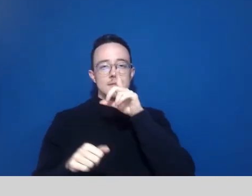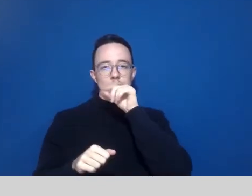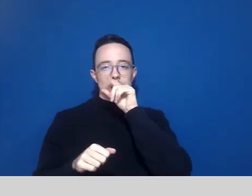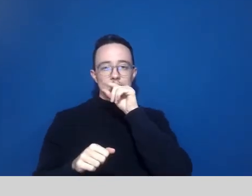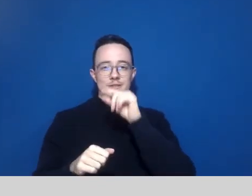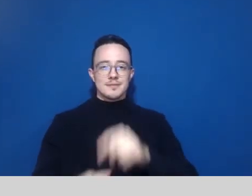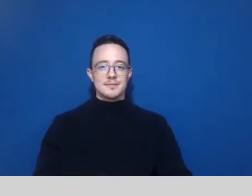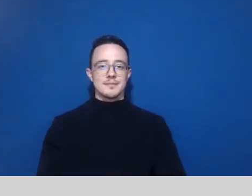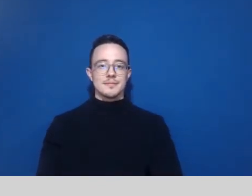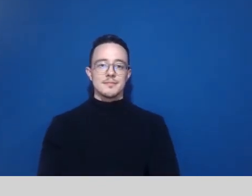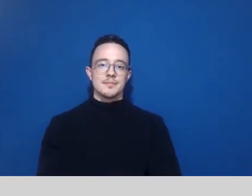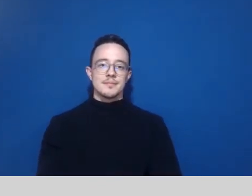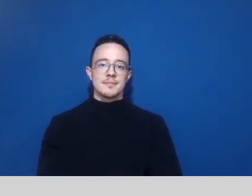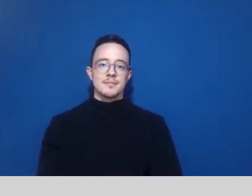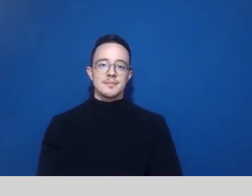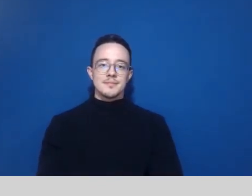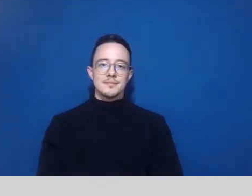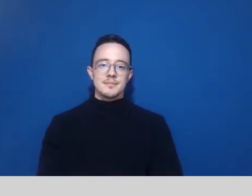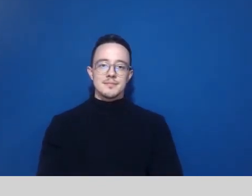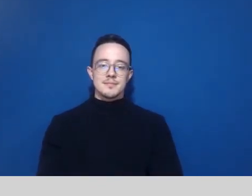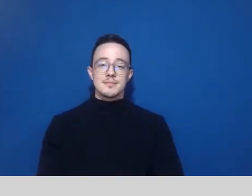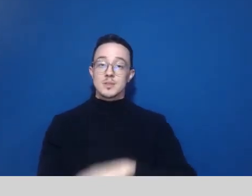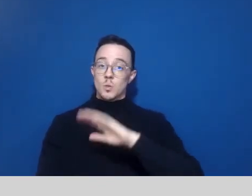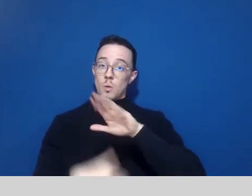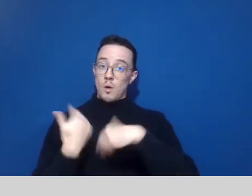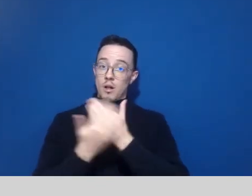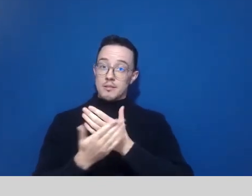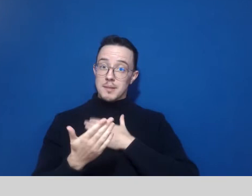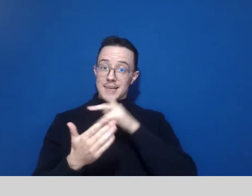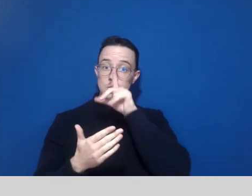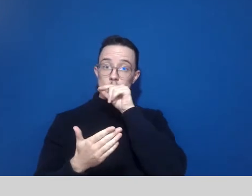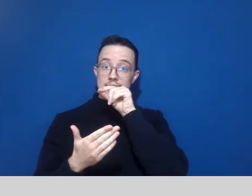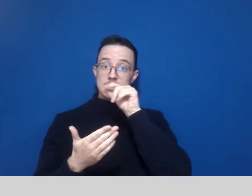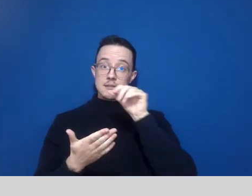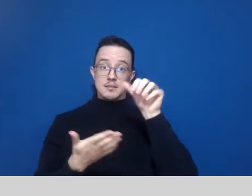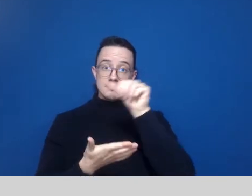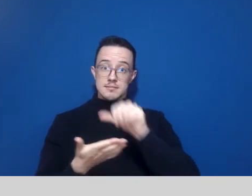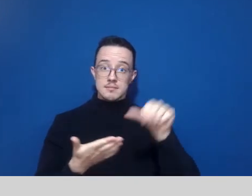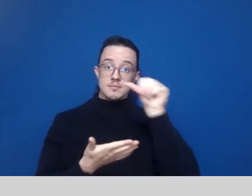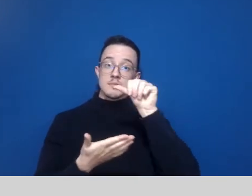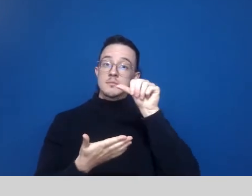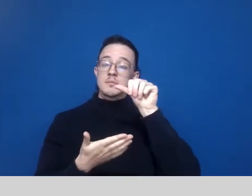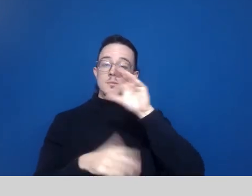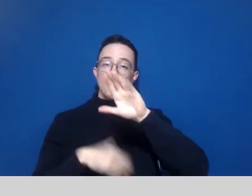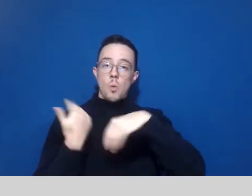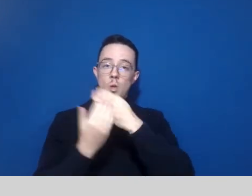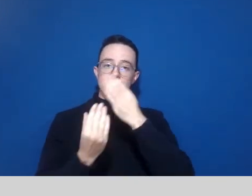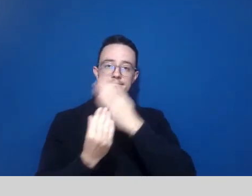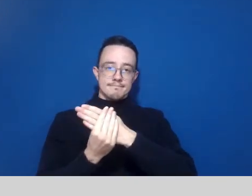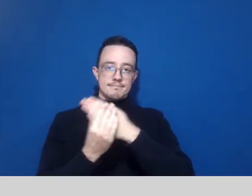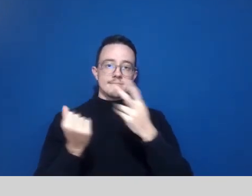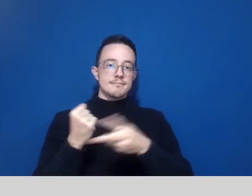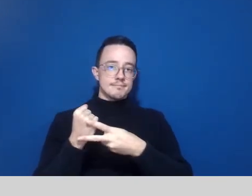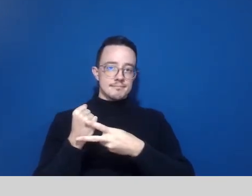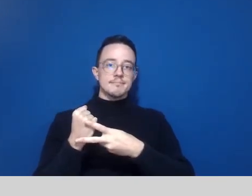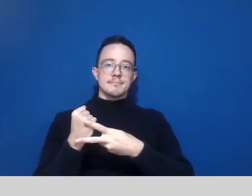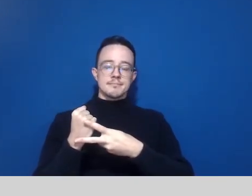So, I index all of my tweets anytime somebody mentions me, and all of the tweets that I've favorited,